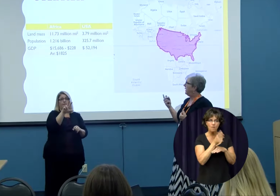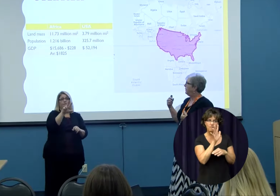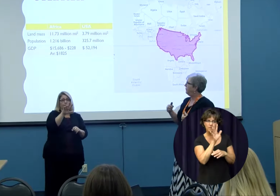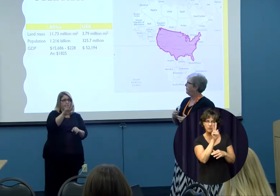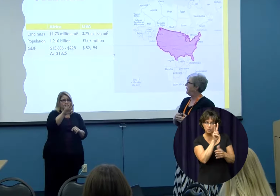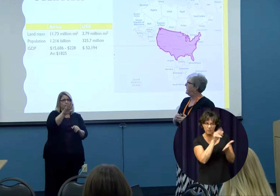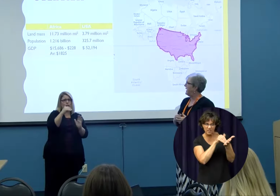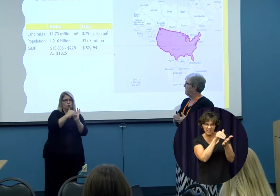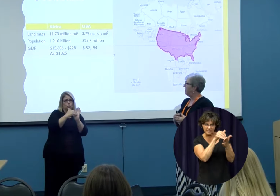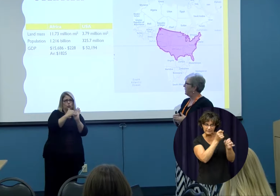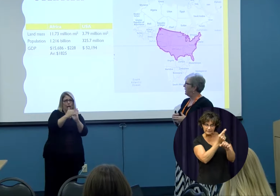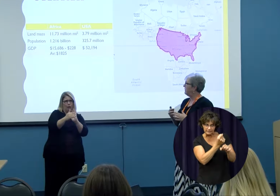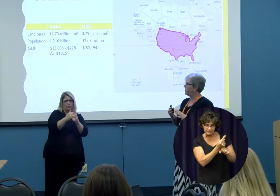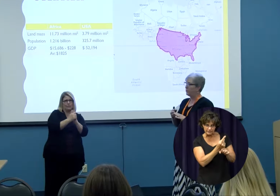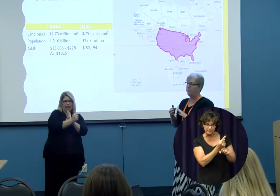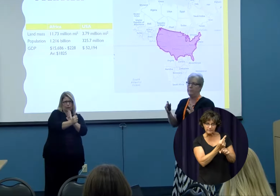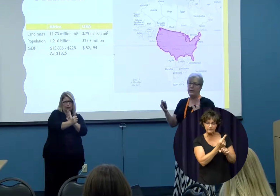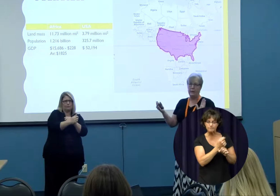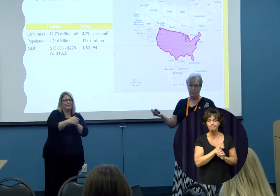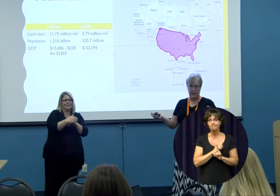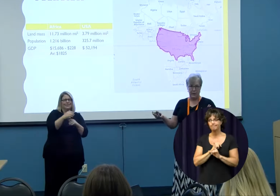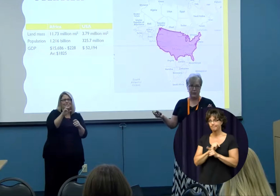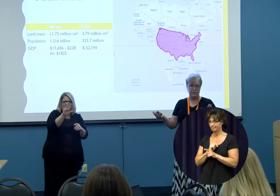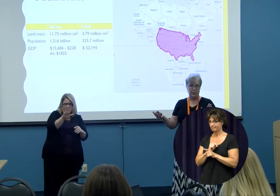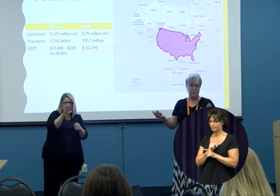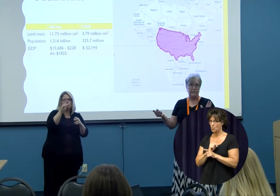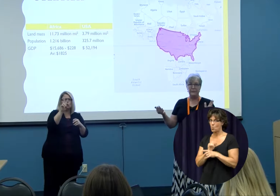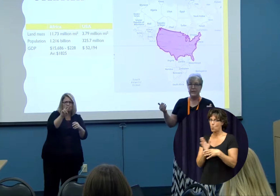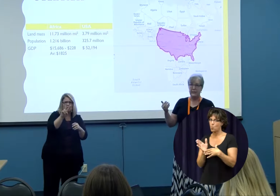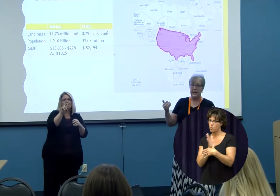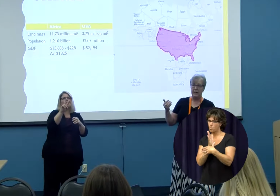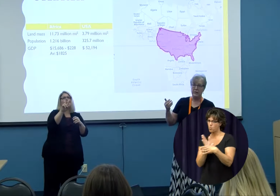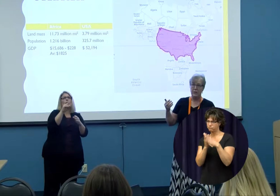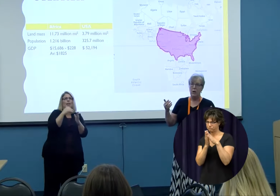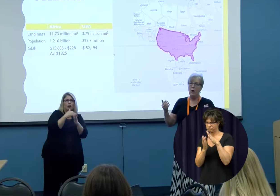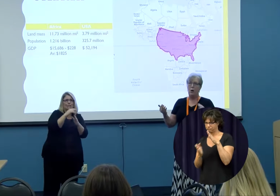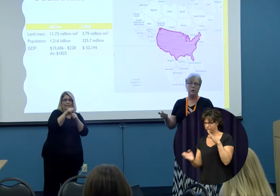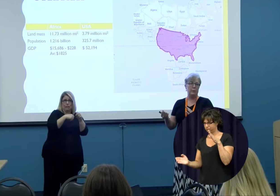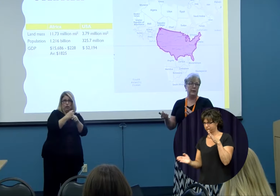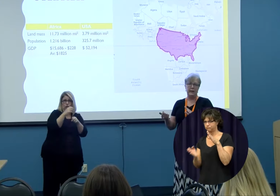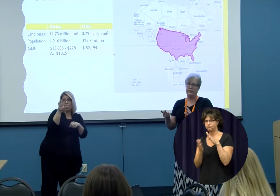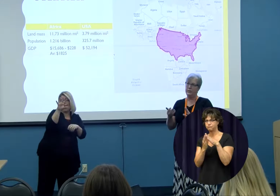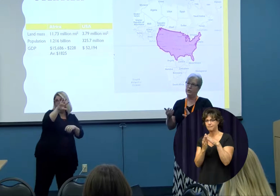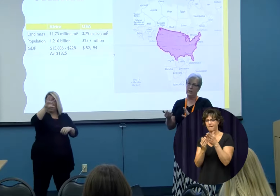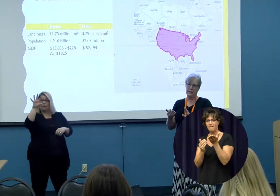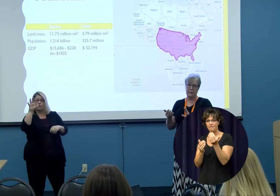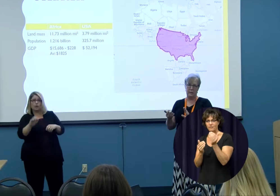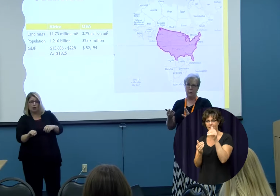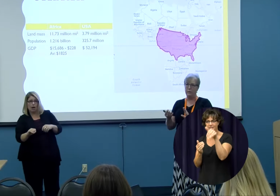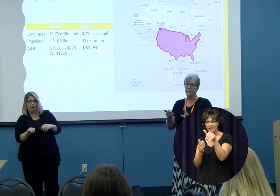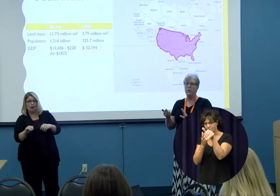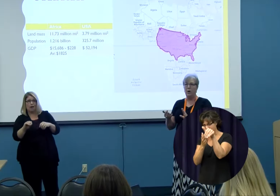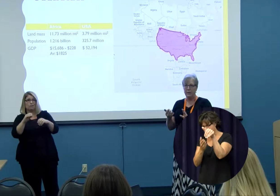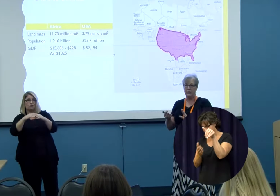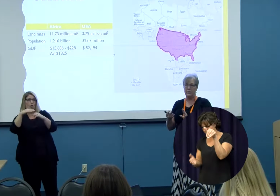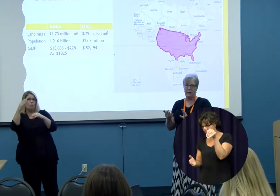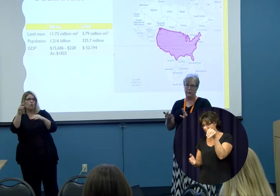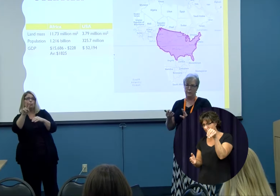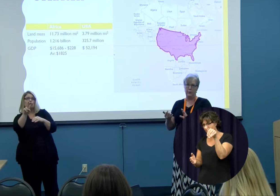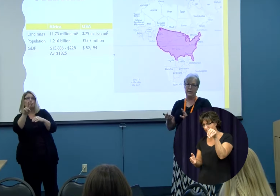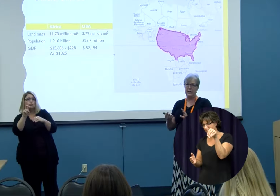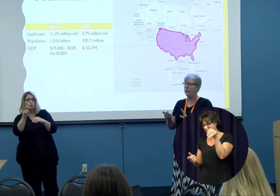but in Africa there's a big range from 15,000 all the way down to just over $200 per year